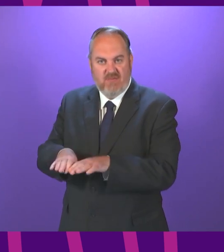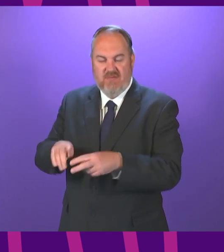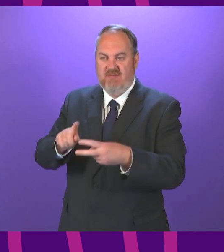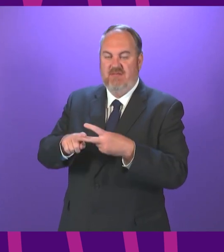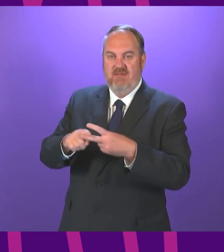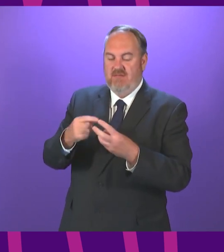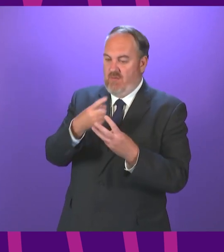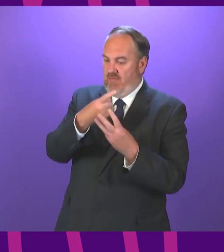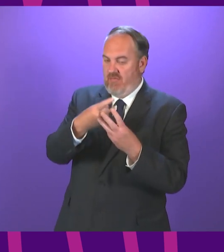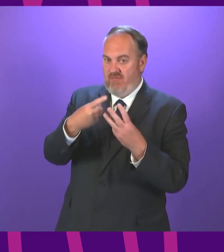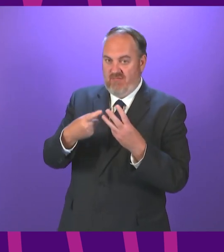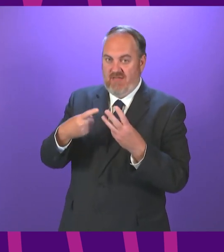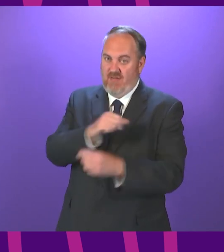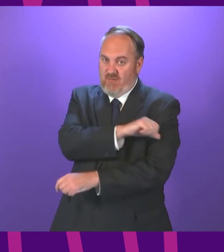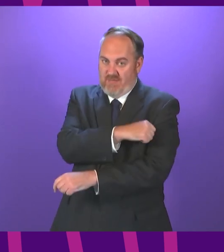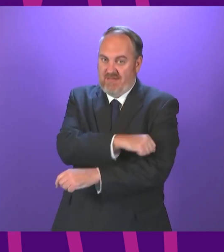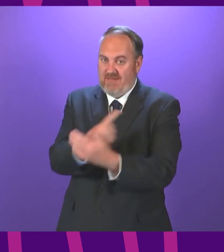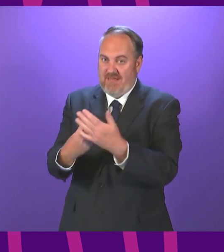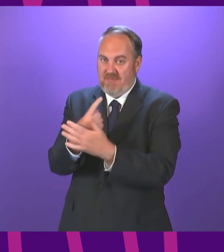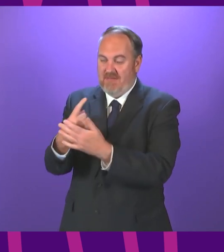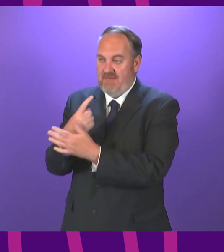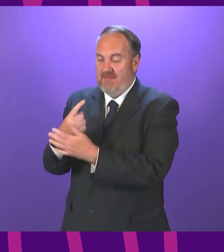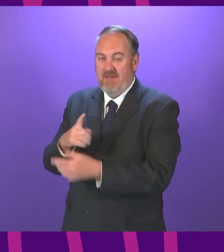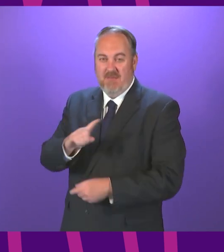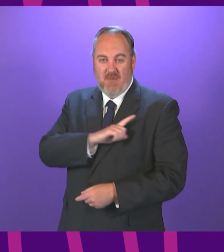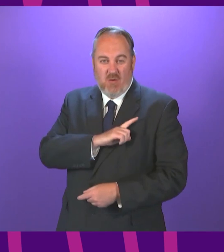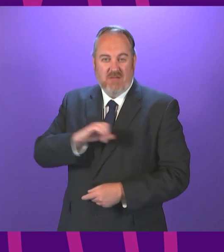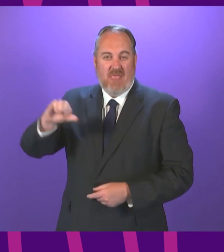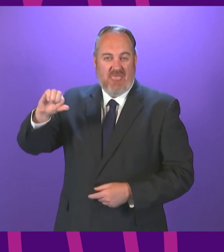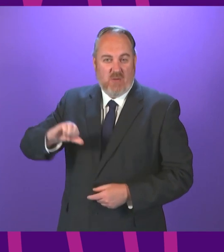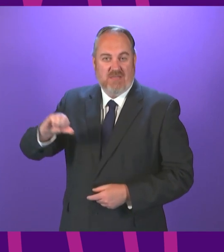too. That has, in large part, happened because thousands of key workers are self-isolating,